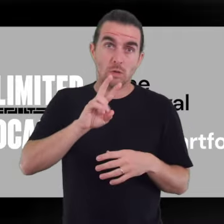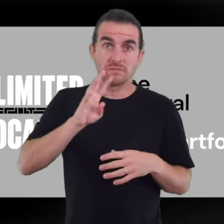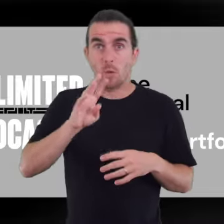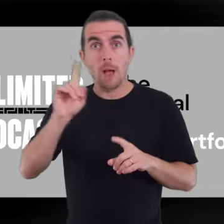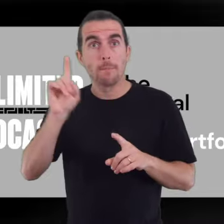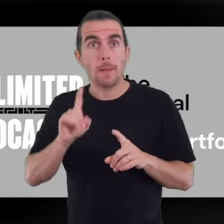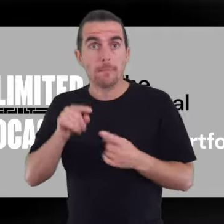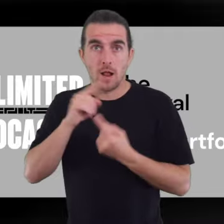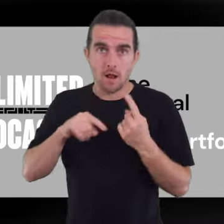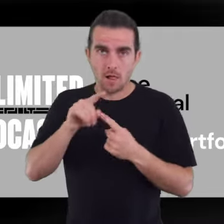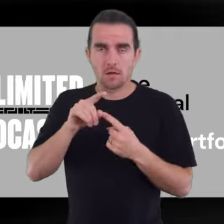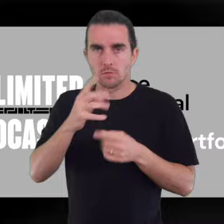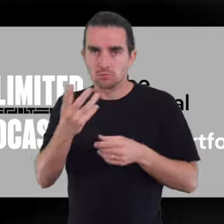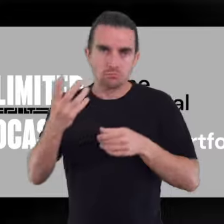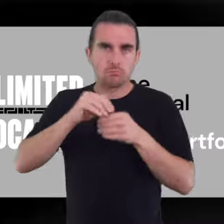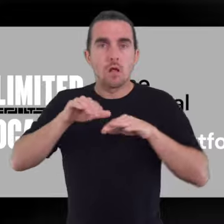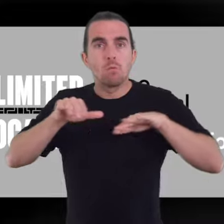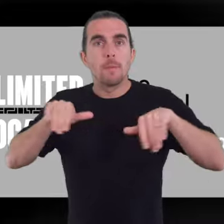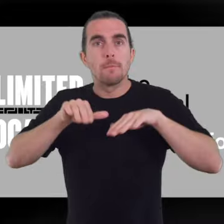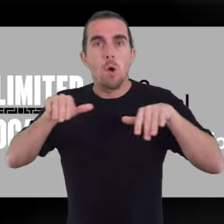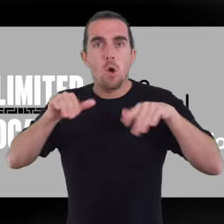into an immersive swimming pool environment,